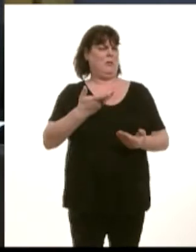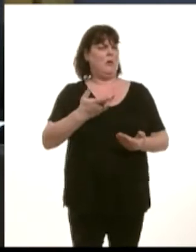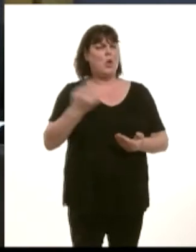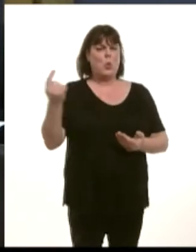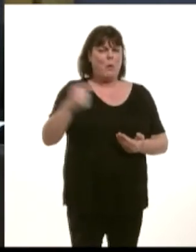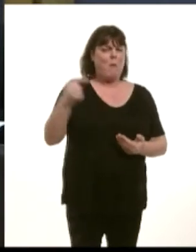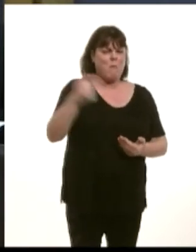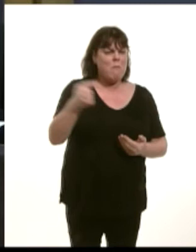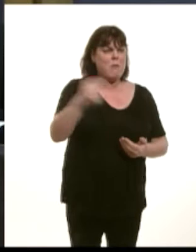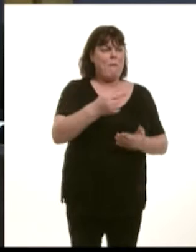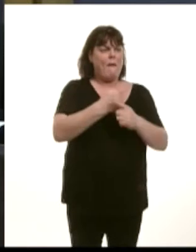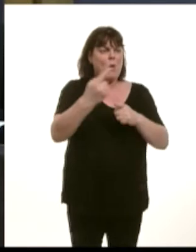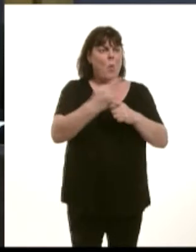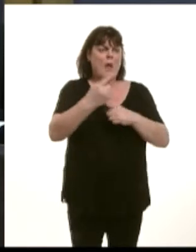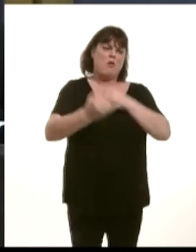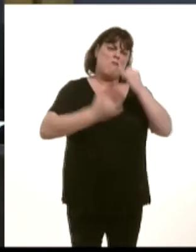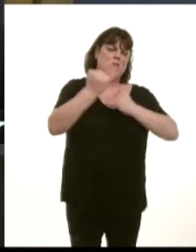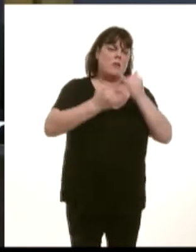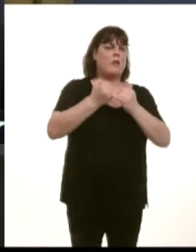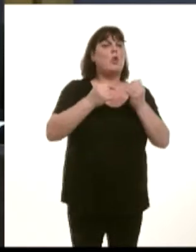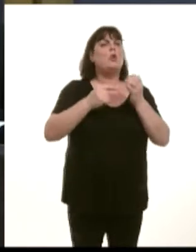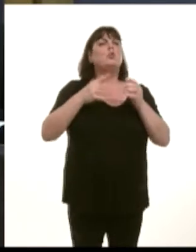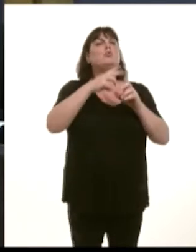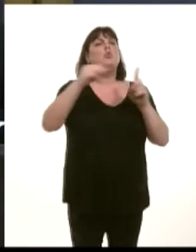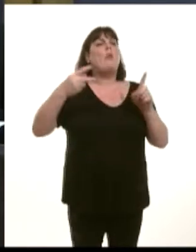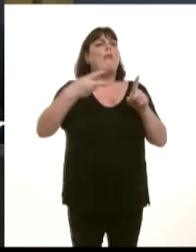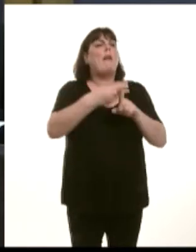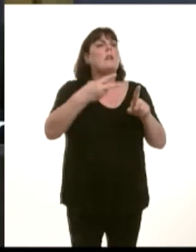Isn’t it the truth, First Minister, that you are trying to look both ways on austerity?